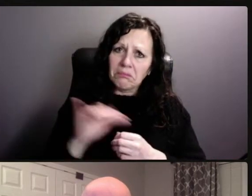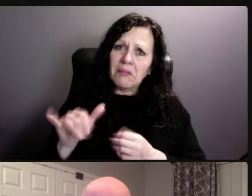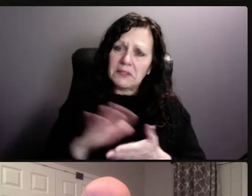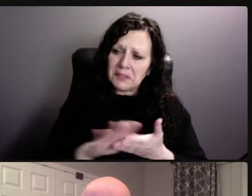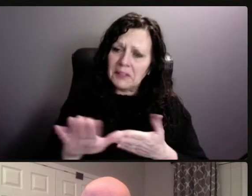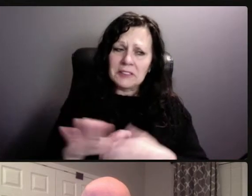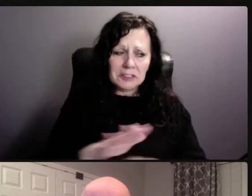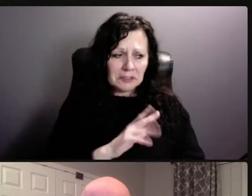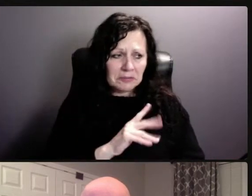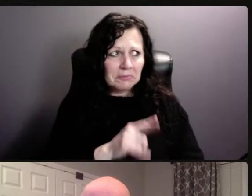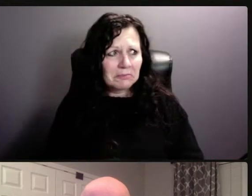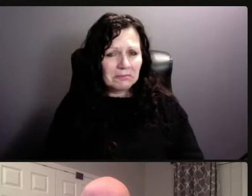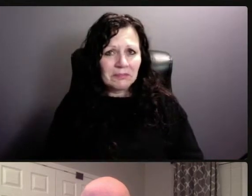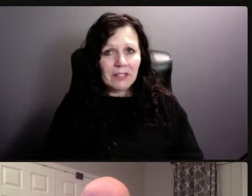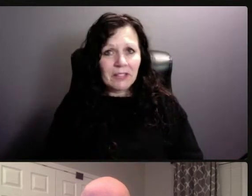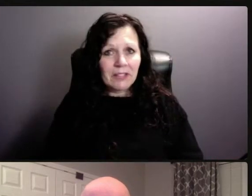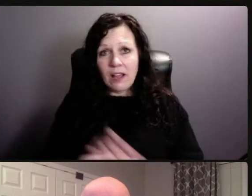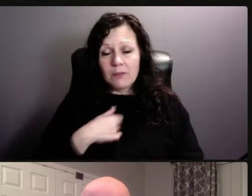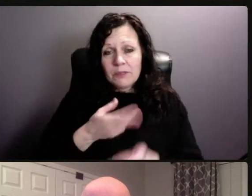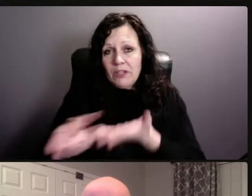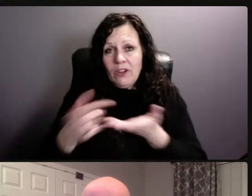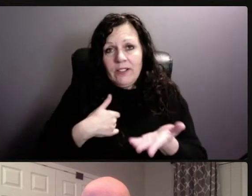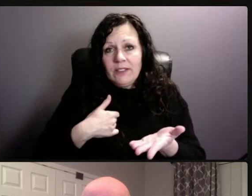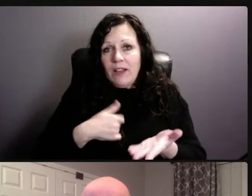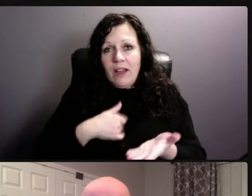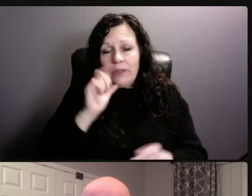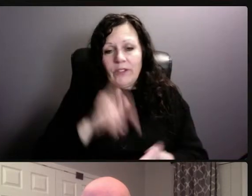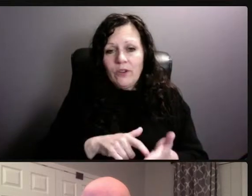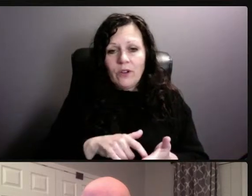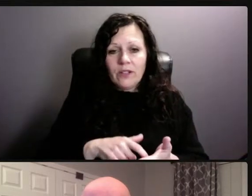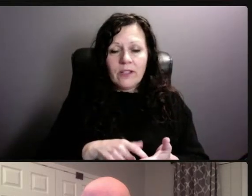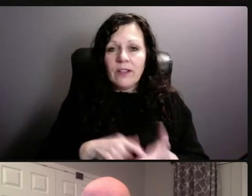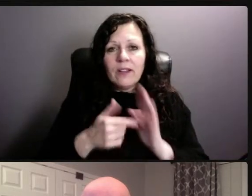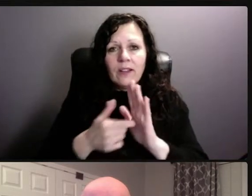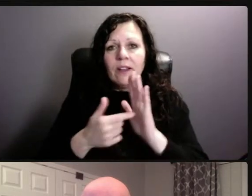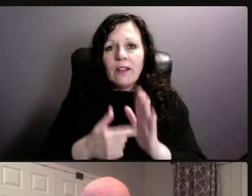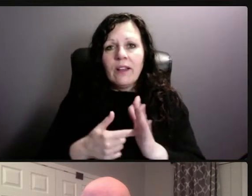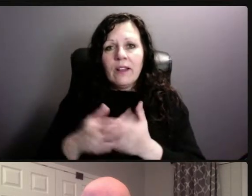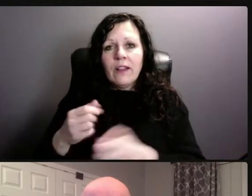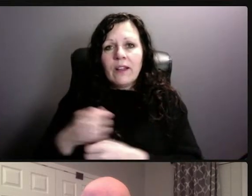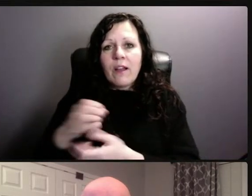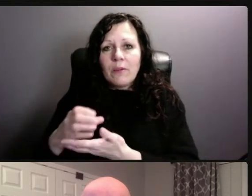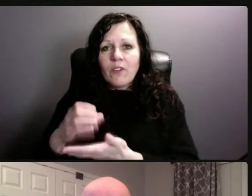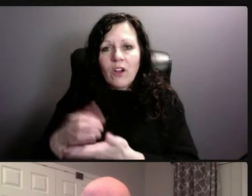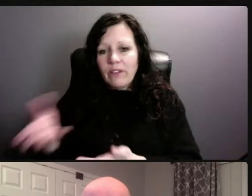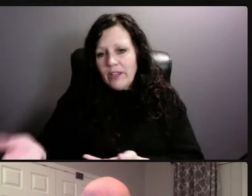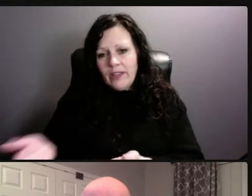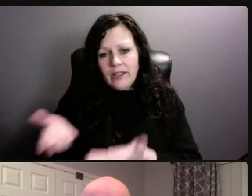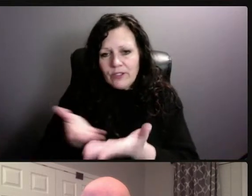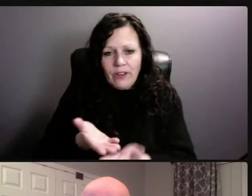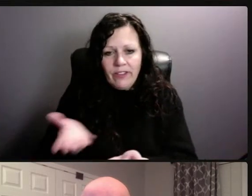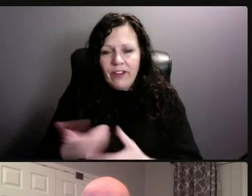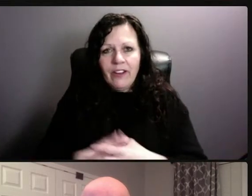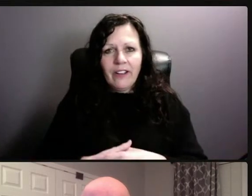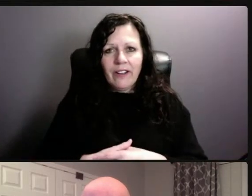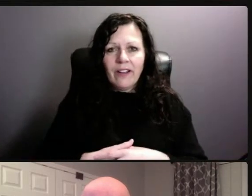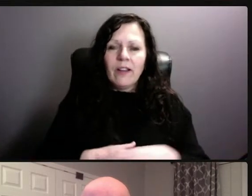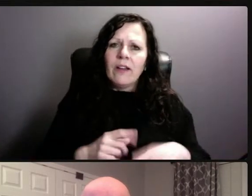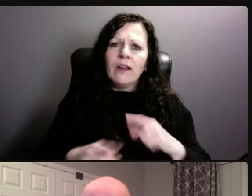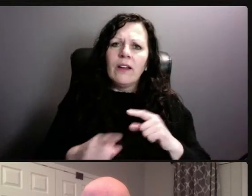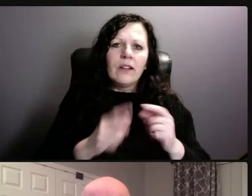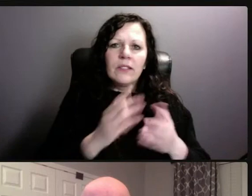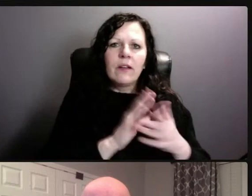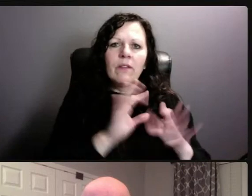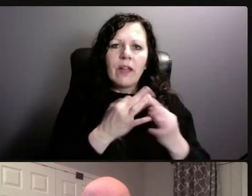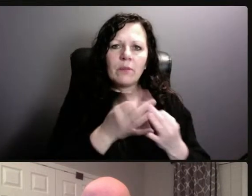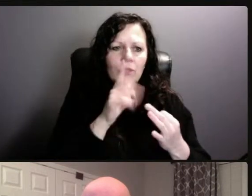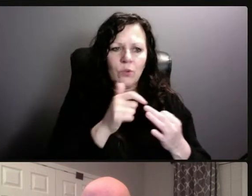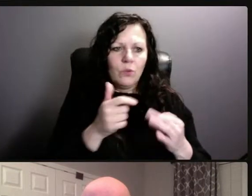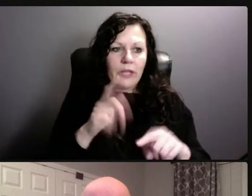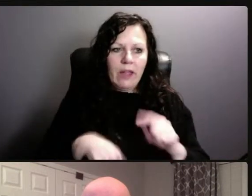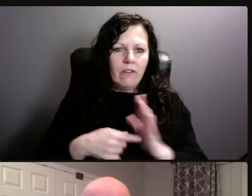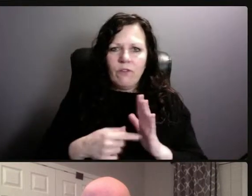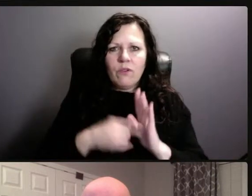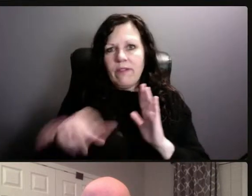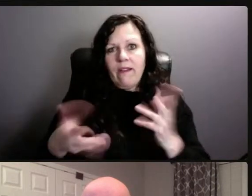I USE IT MUST BE NICE AND I